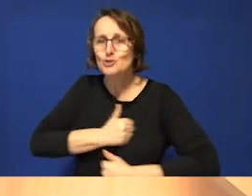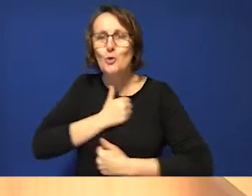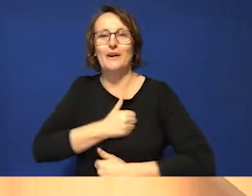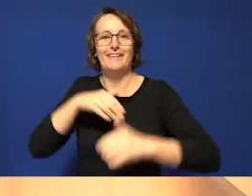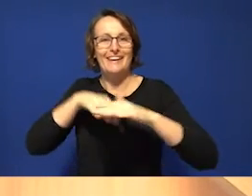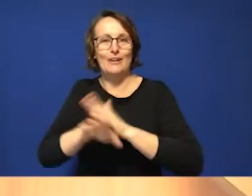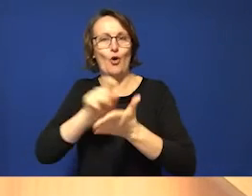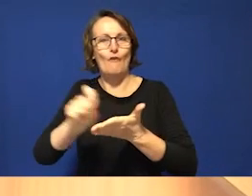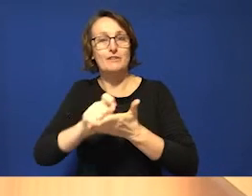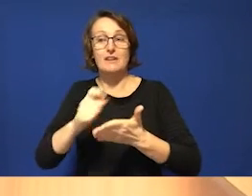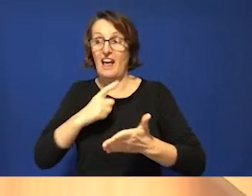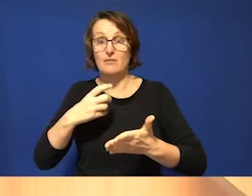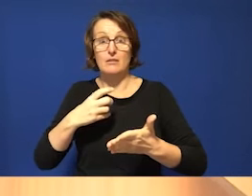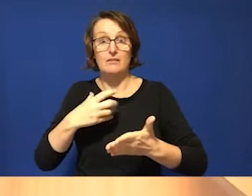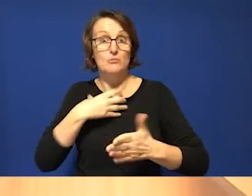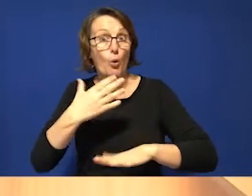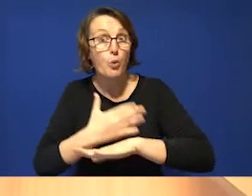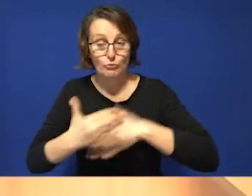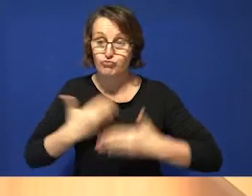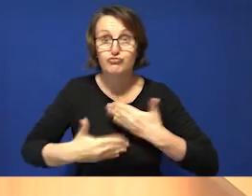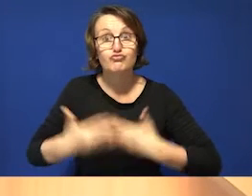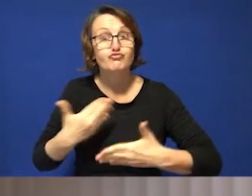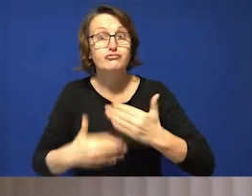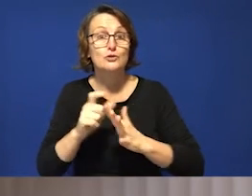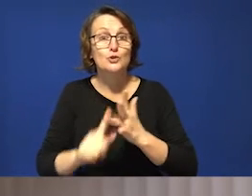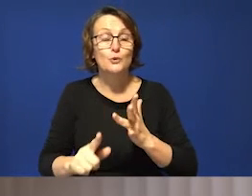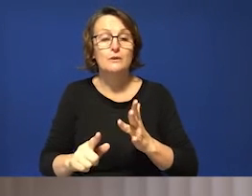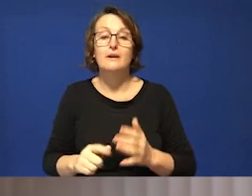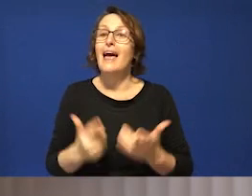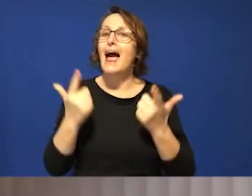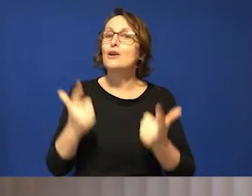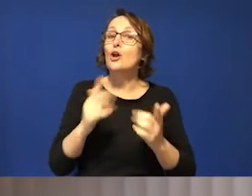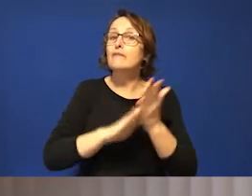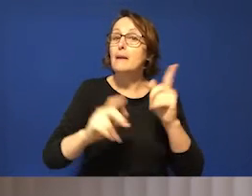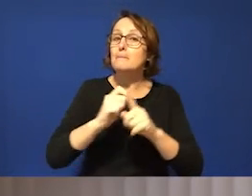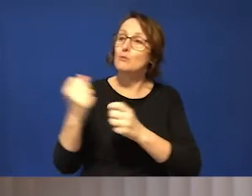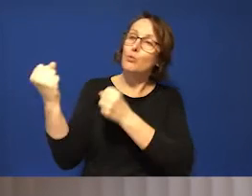and how more productive they'd got. And a lot of them are bringing staff in more often now too.